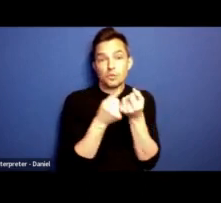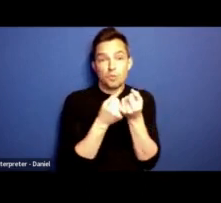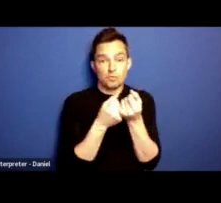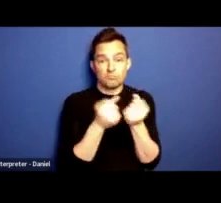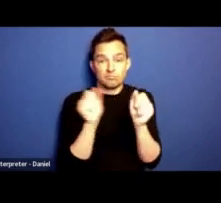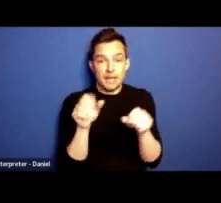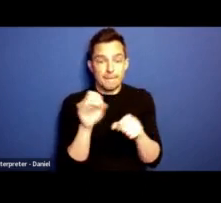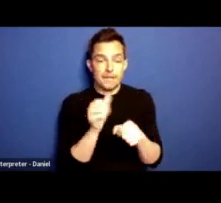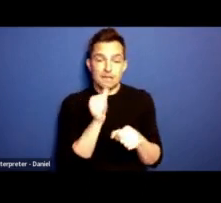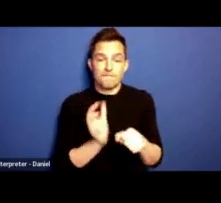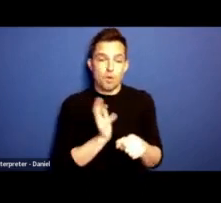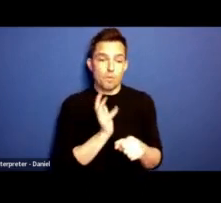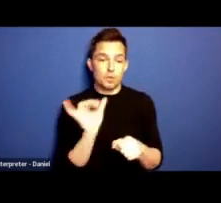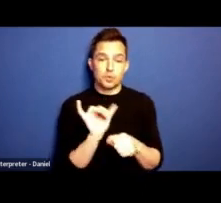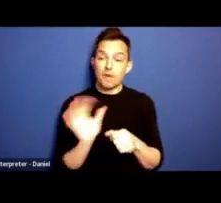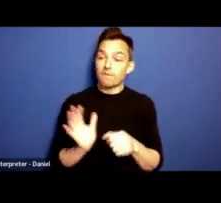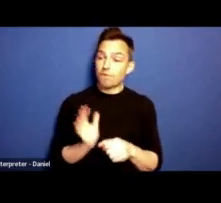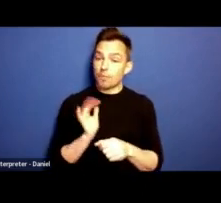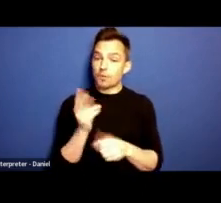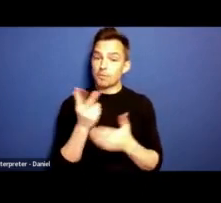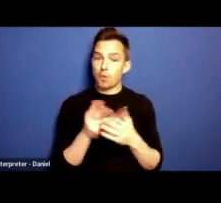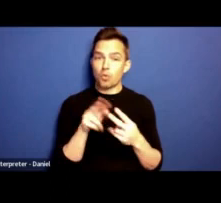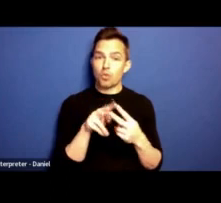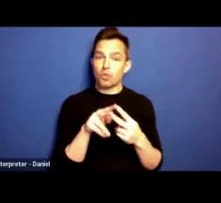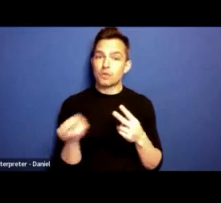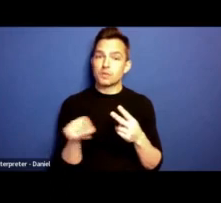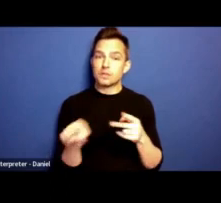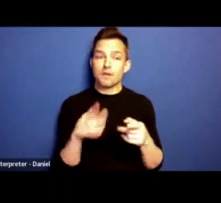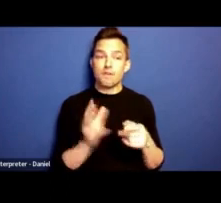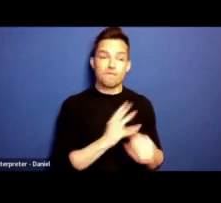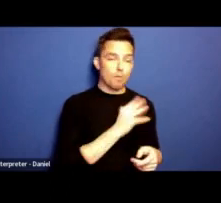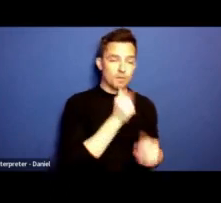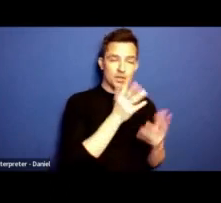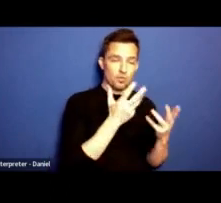informal, as well as formal that, that the the formal did not work for me. But that